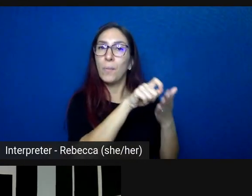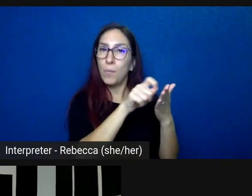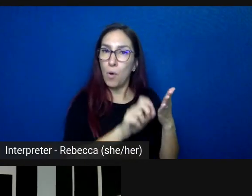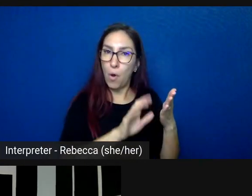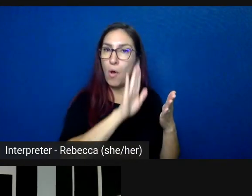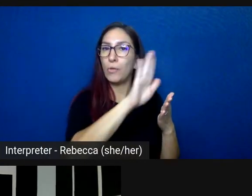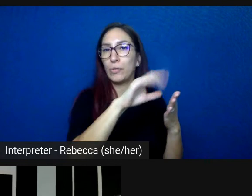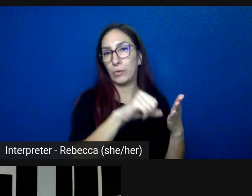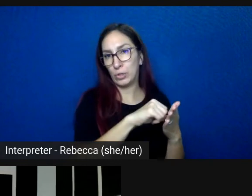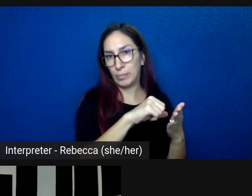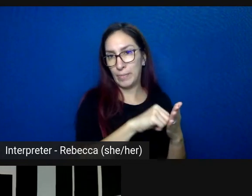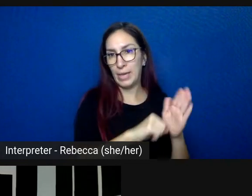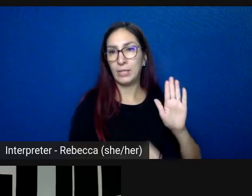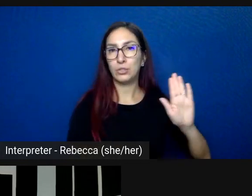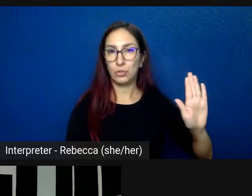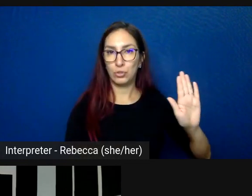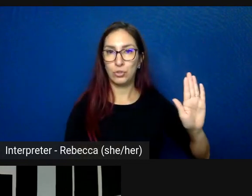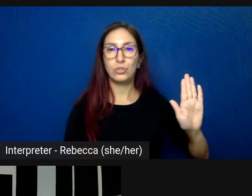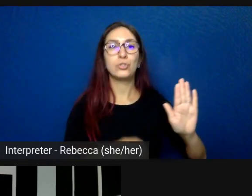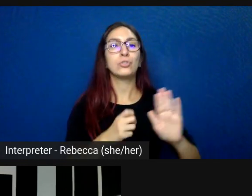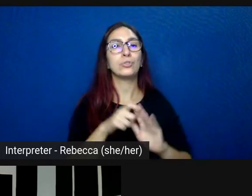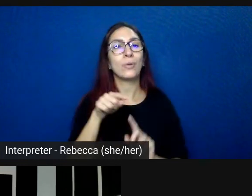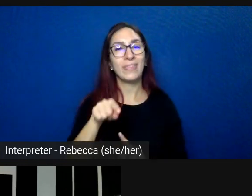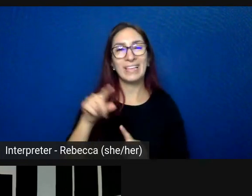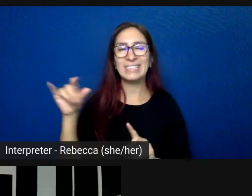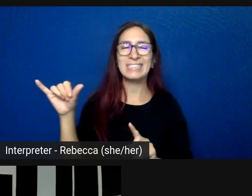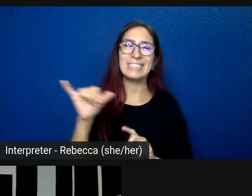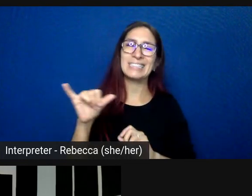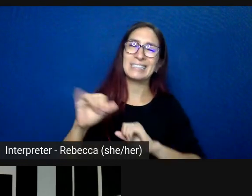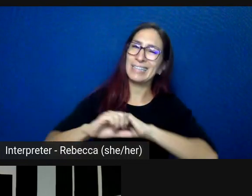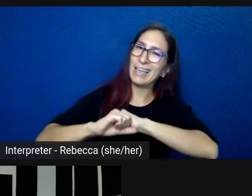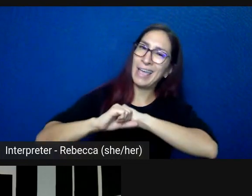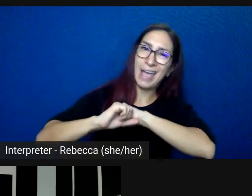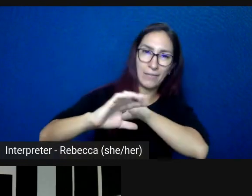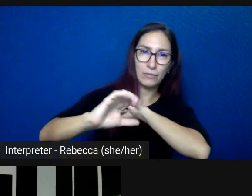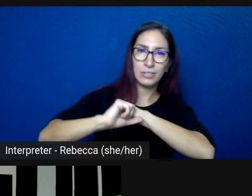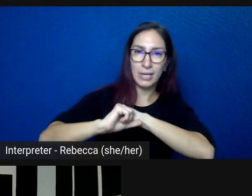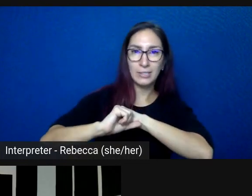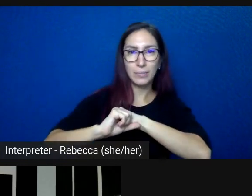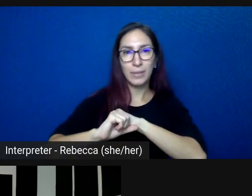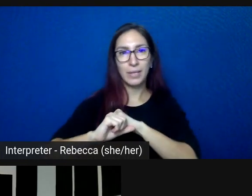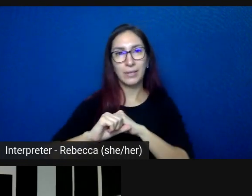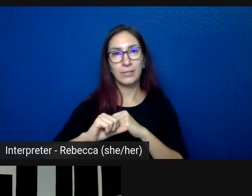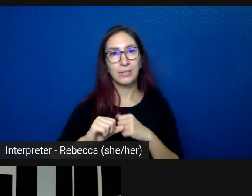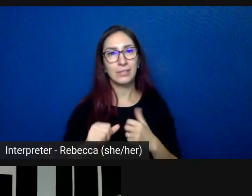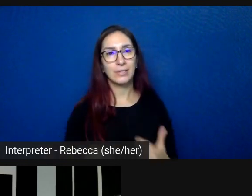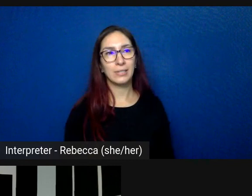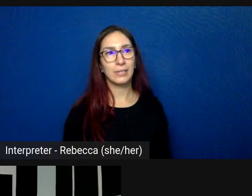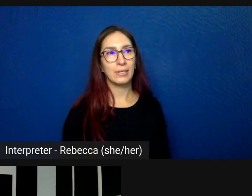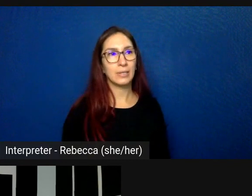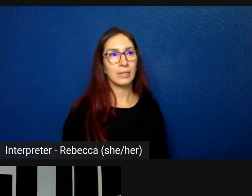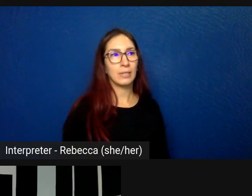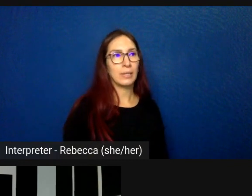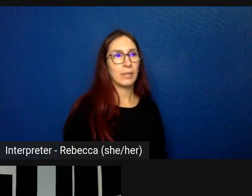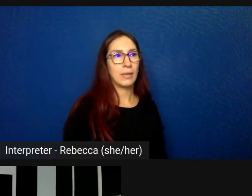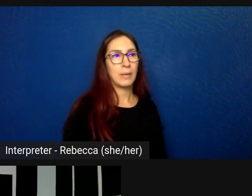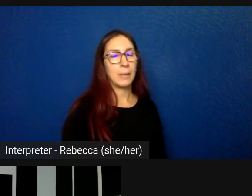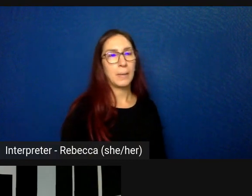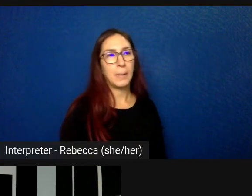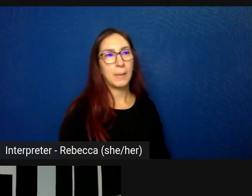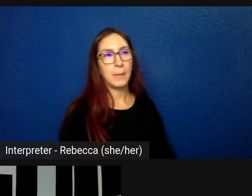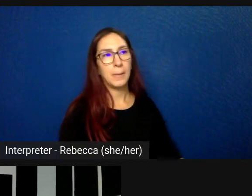This is just like an "advertisement" for these extensions.